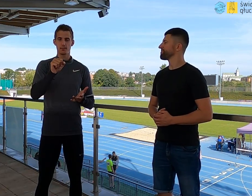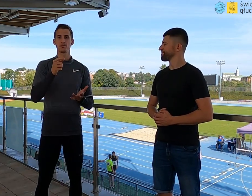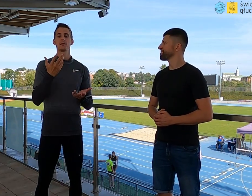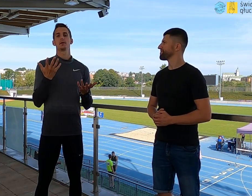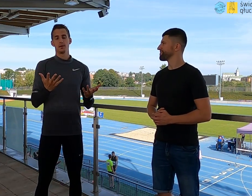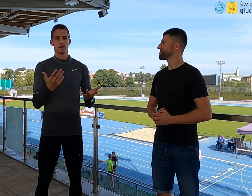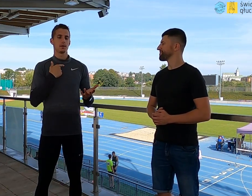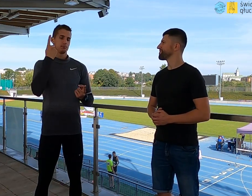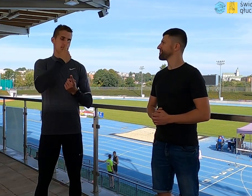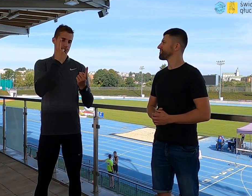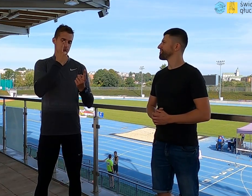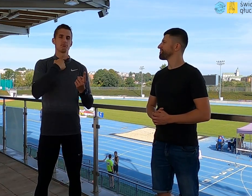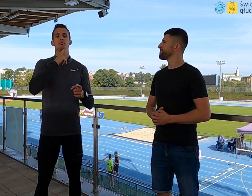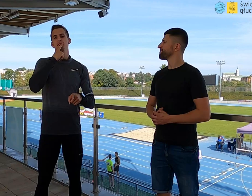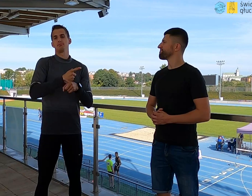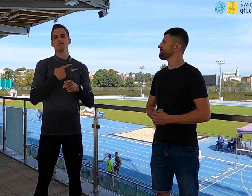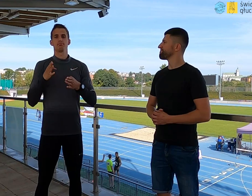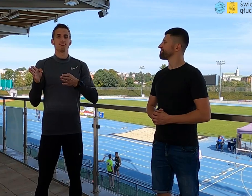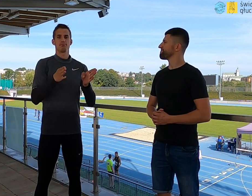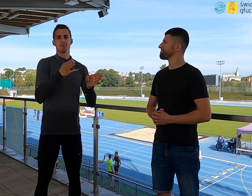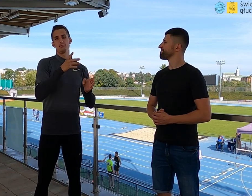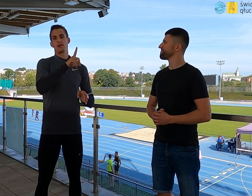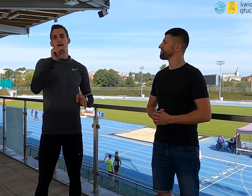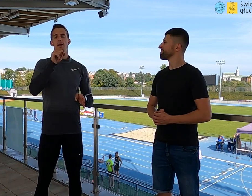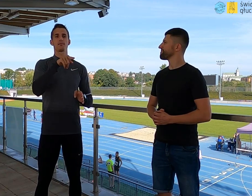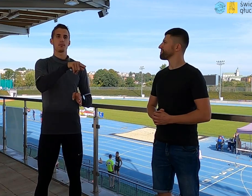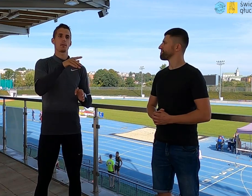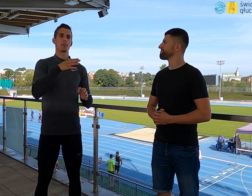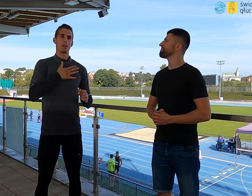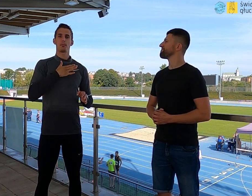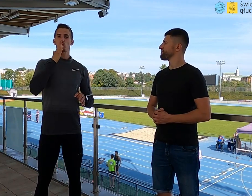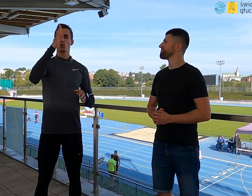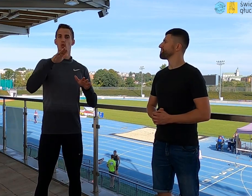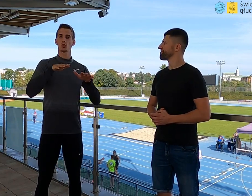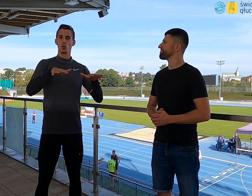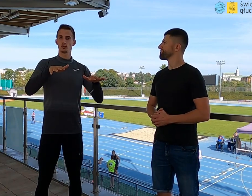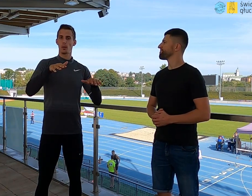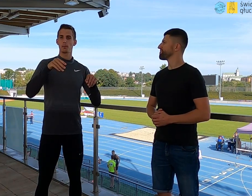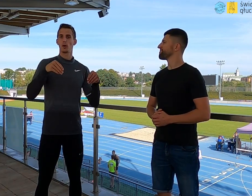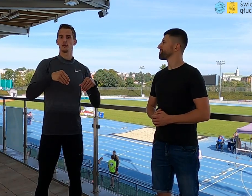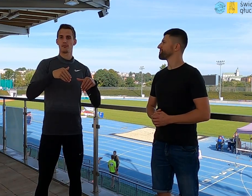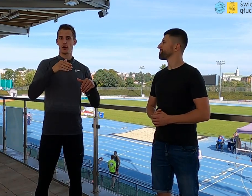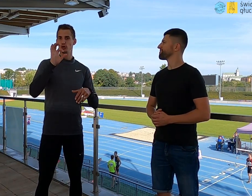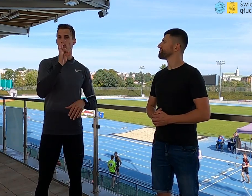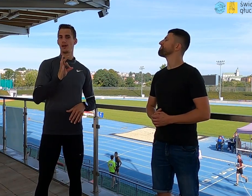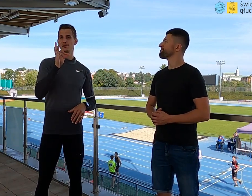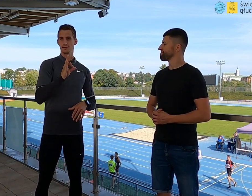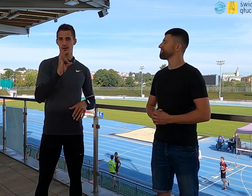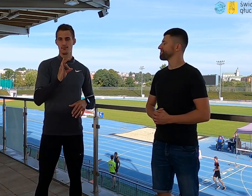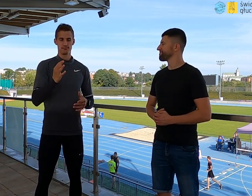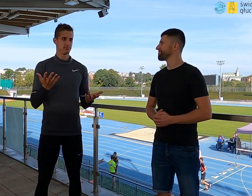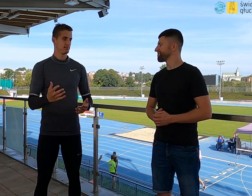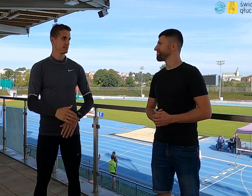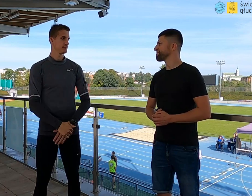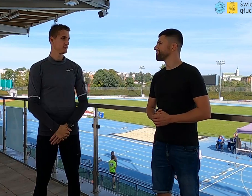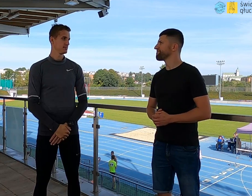There are more opportunities, chances in this sport.